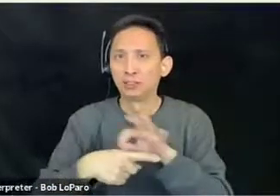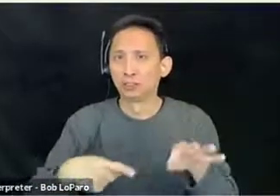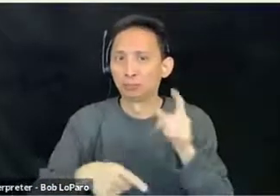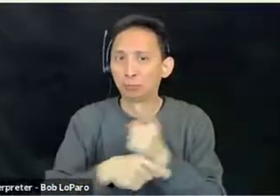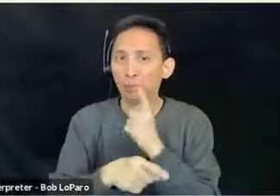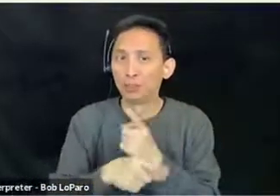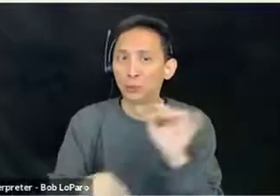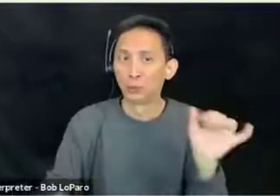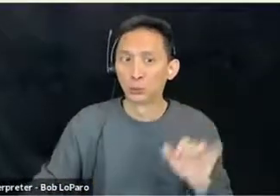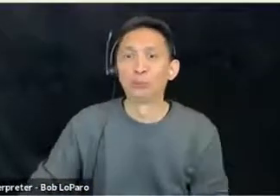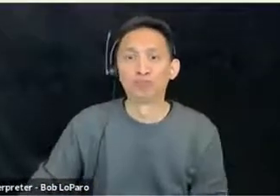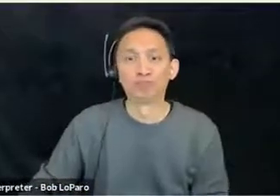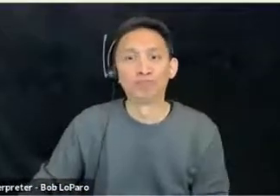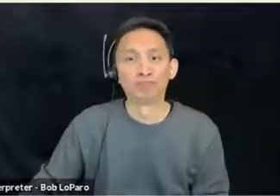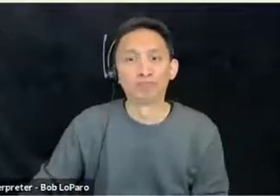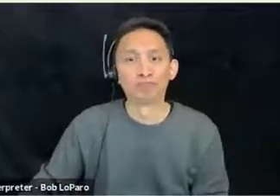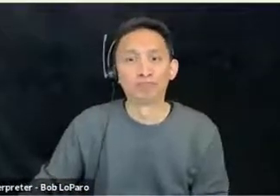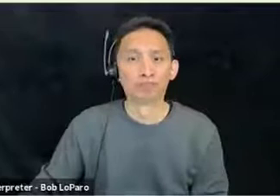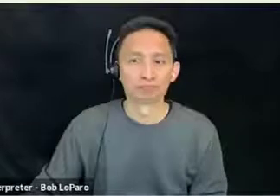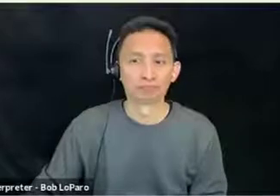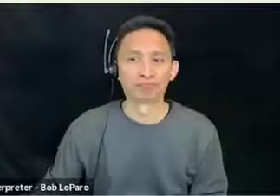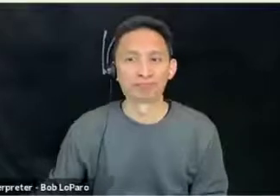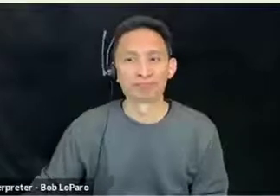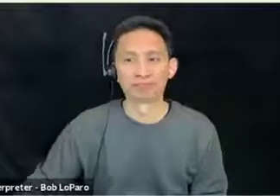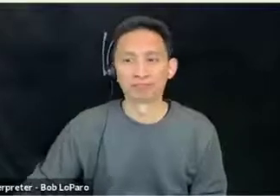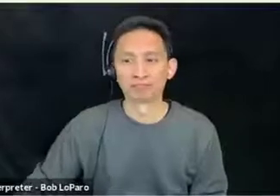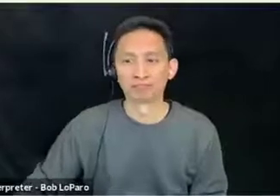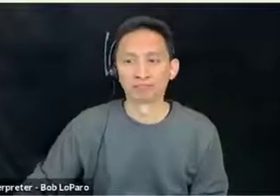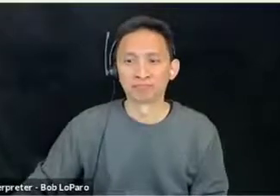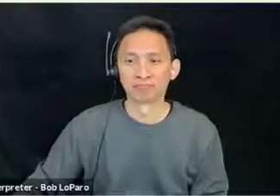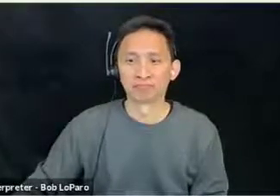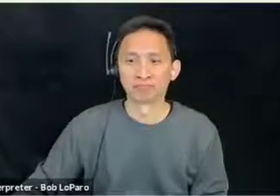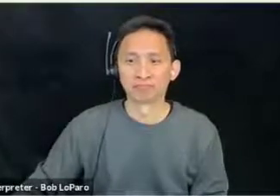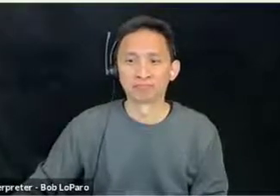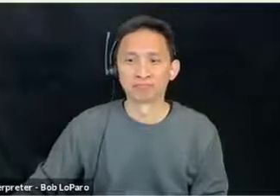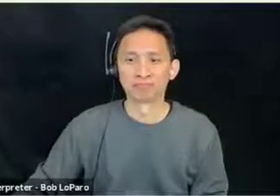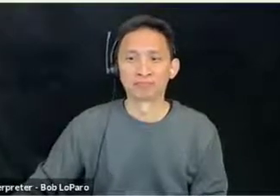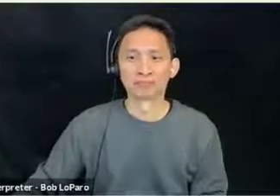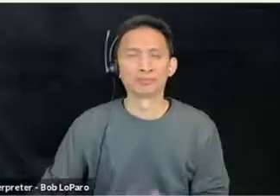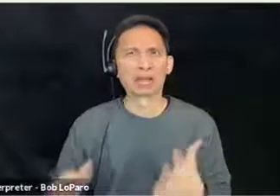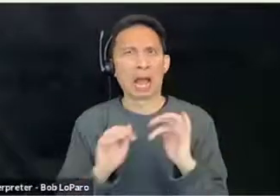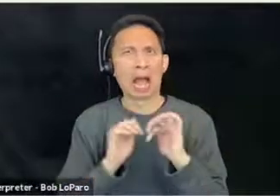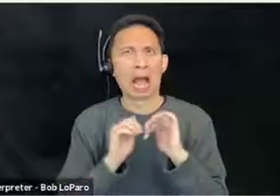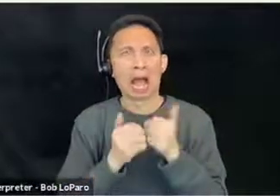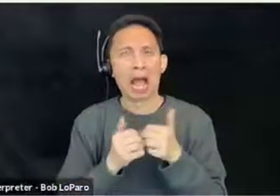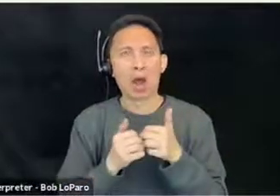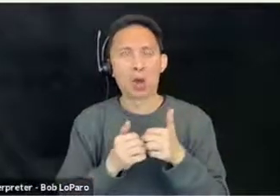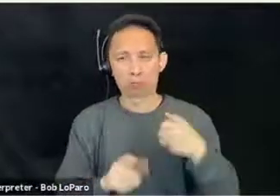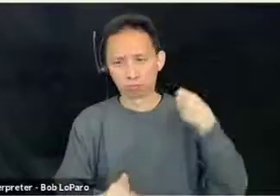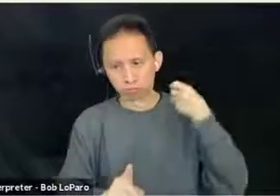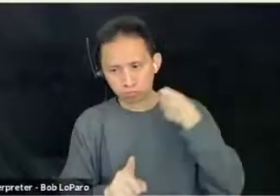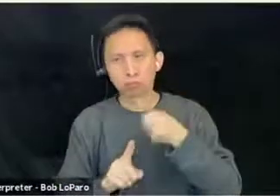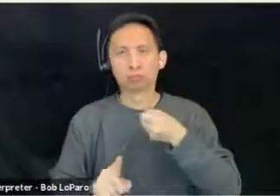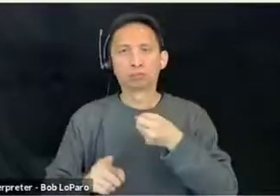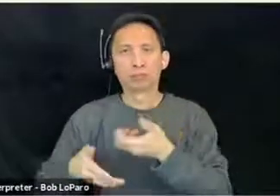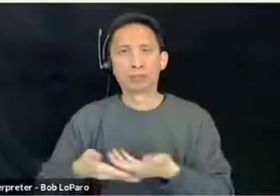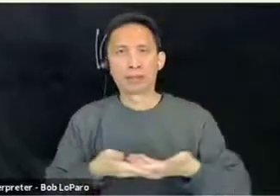So, how does someone get a peroxisomal disorder? So, this lovely graphic